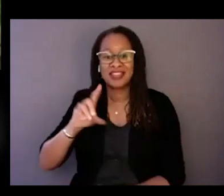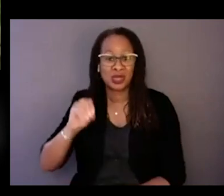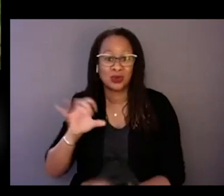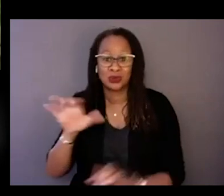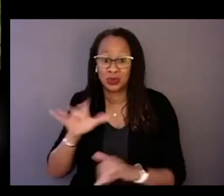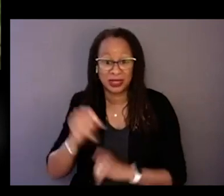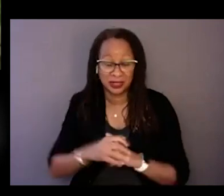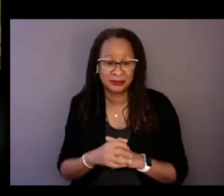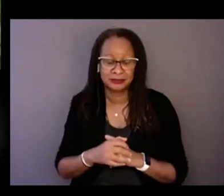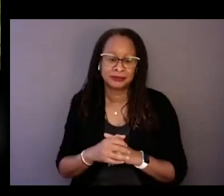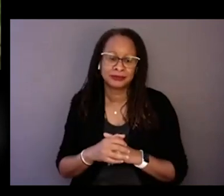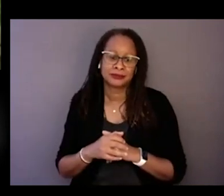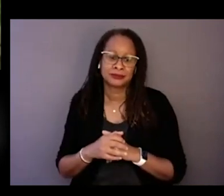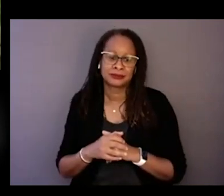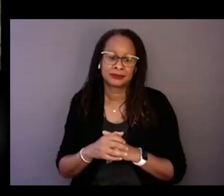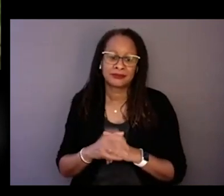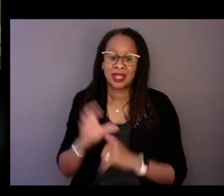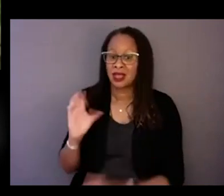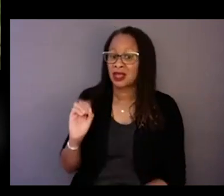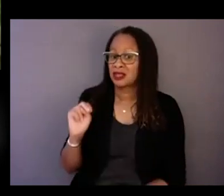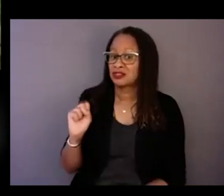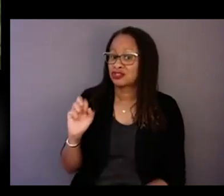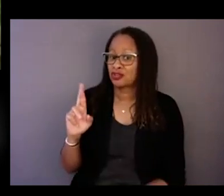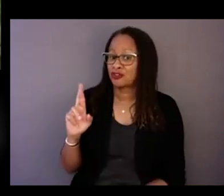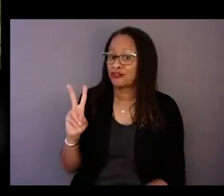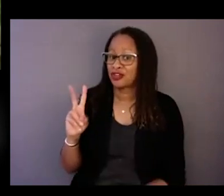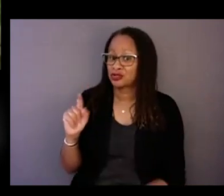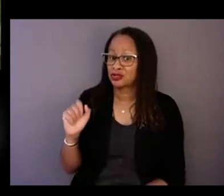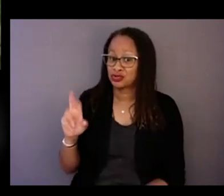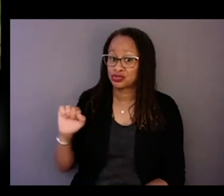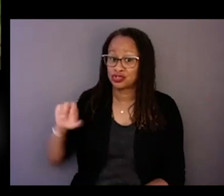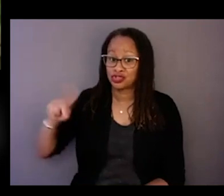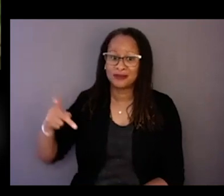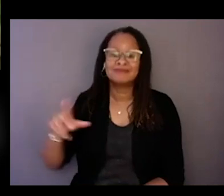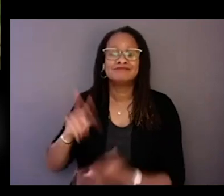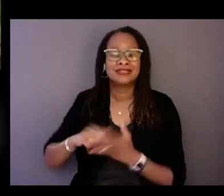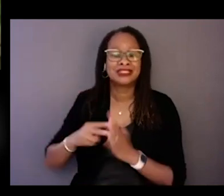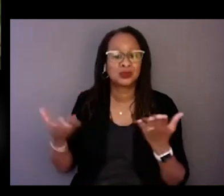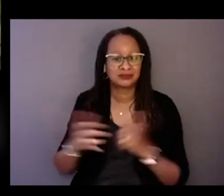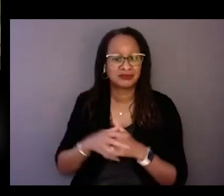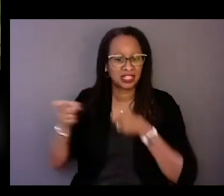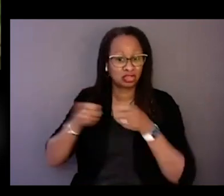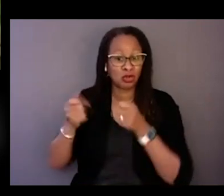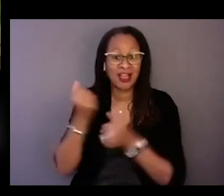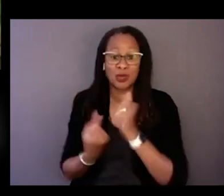The conservatorship makes it so that they can control everyone who visits her.